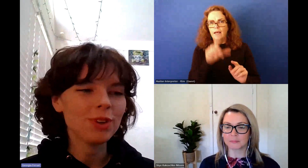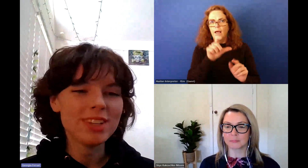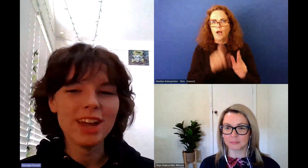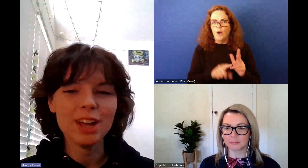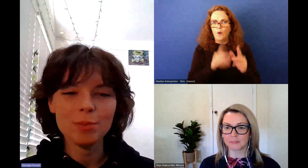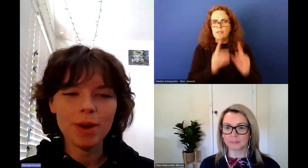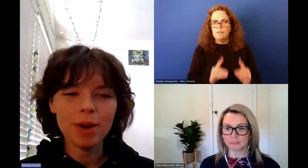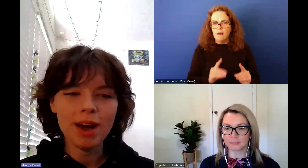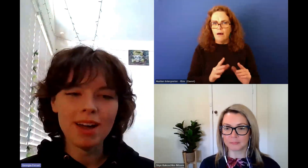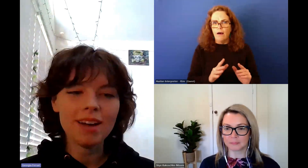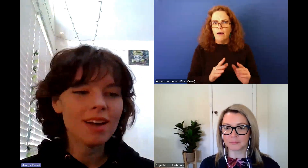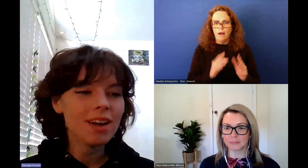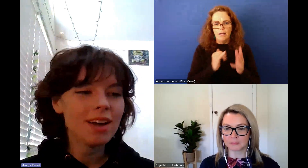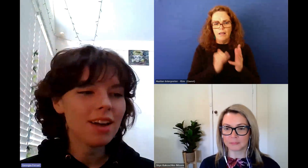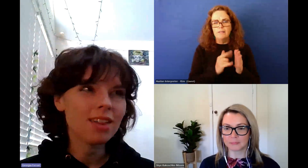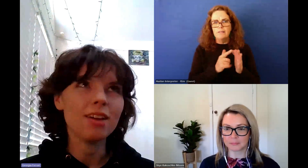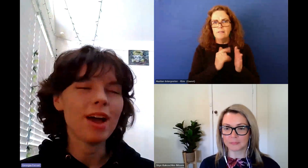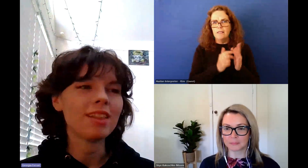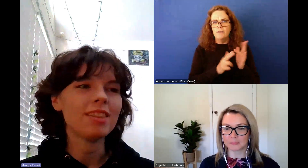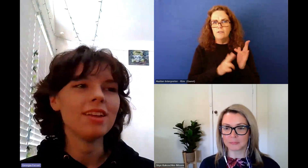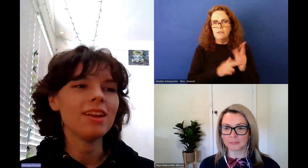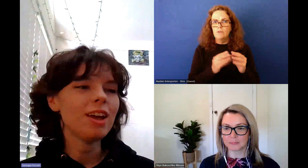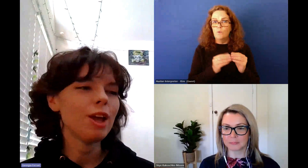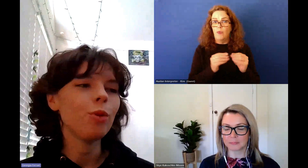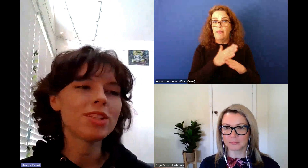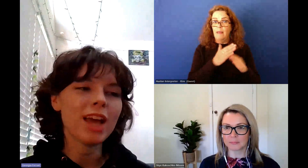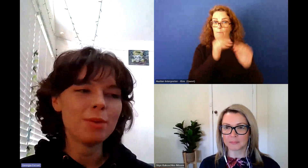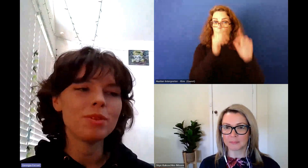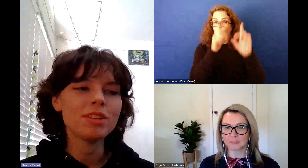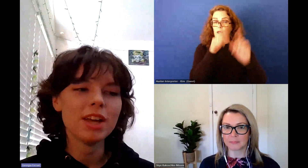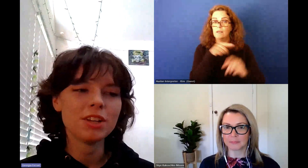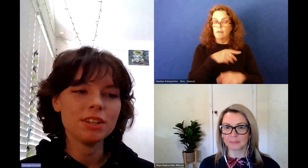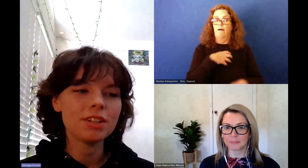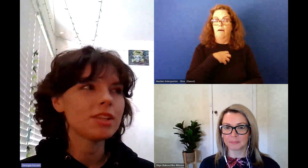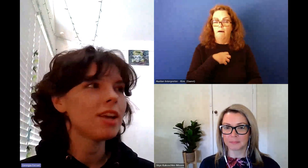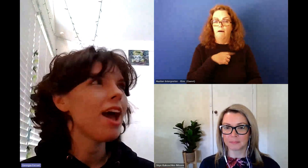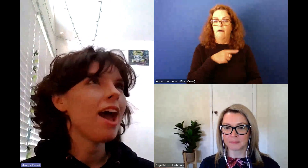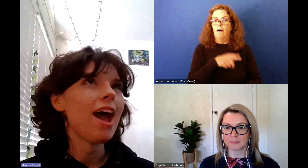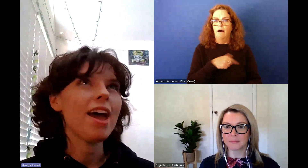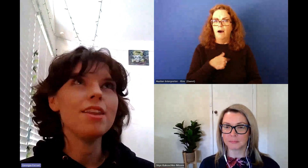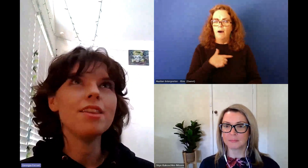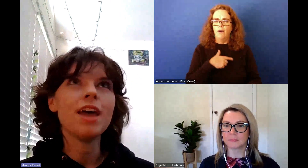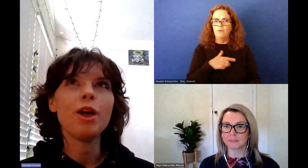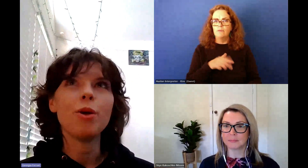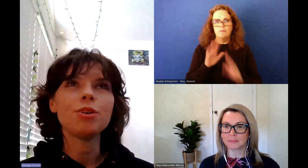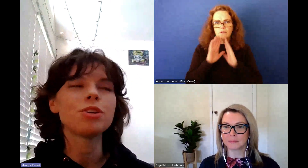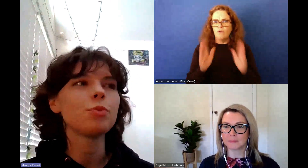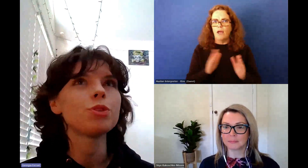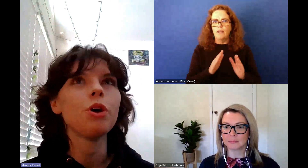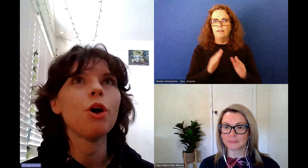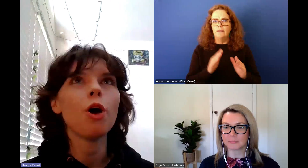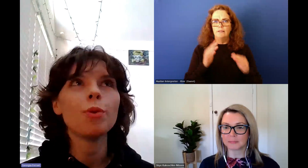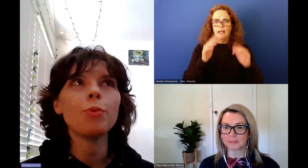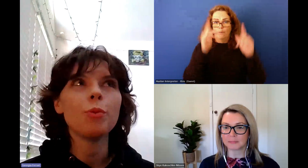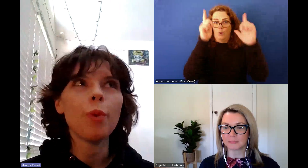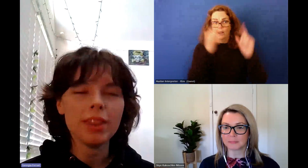I was really taken by the fact that employers came to the sessions and they just were so open with